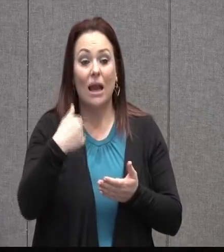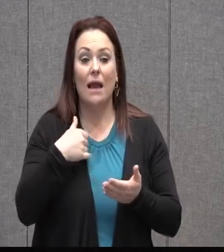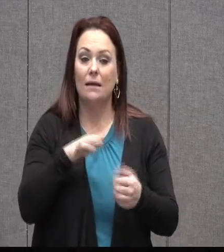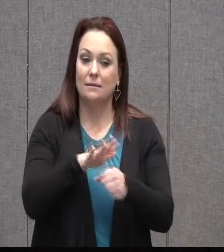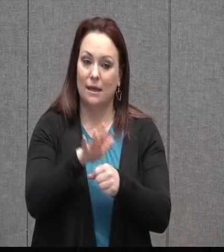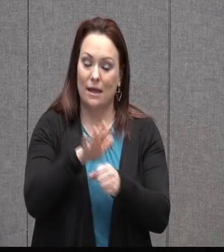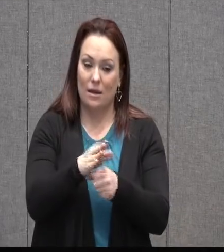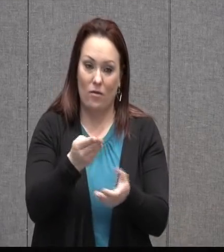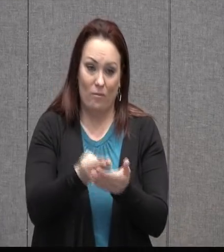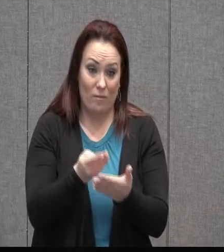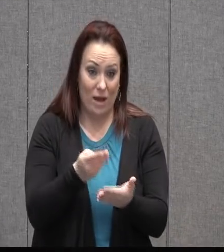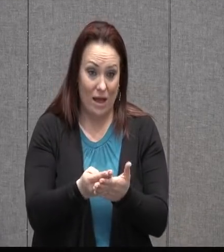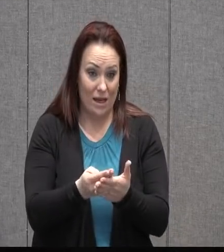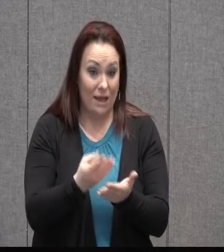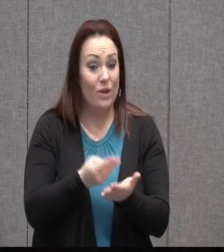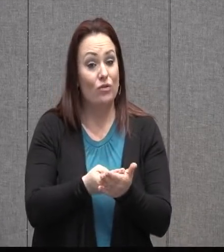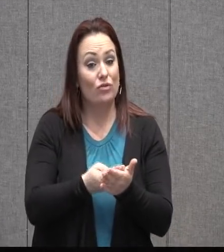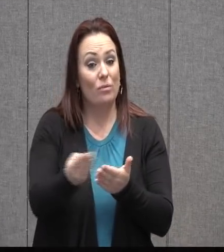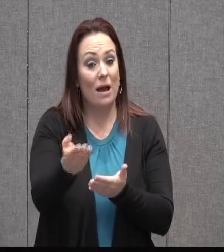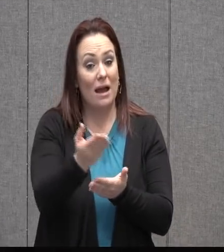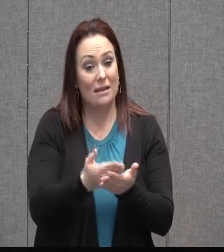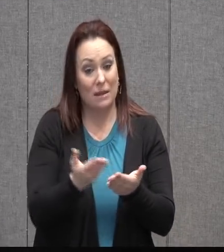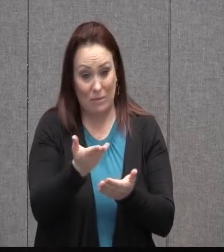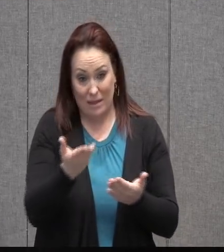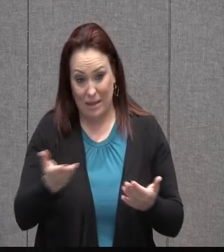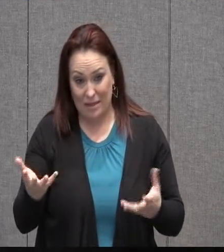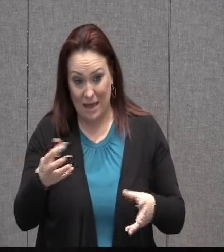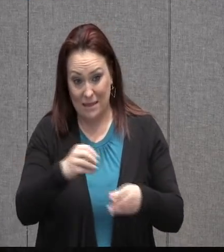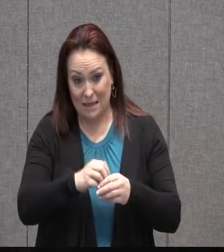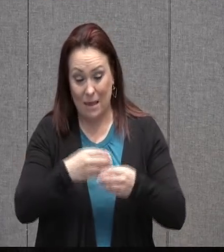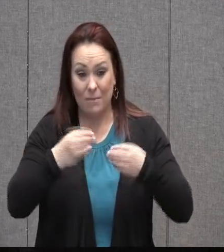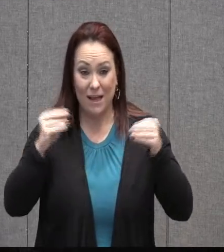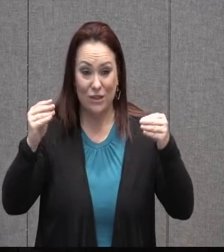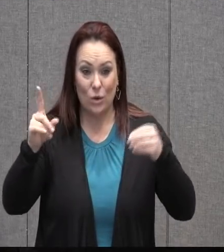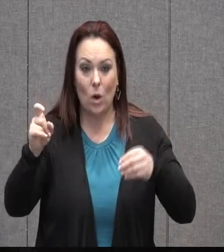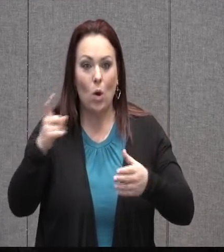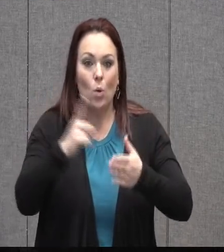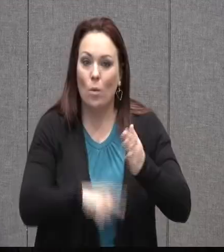to buy some of the things in my store. What would you like to buy, Miss Rachel?